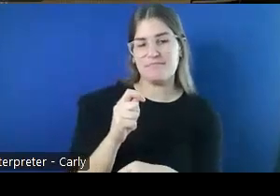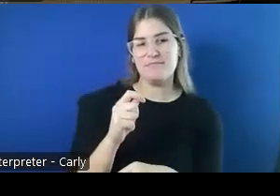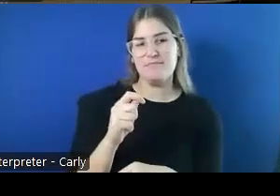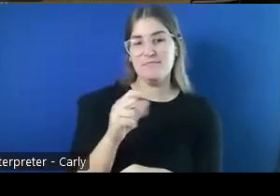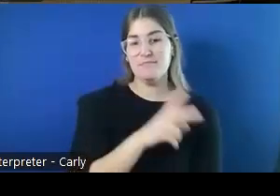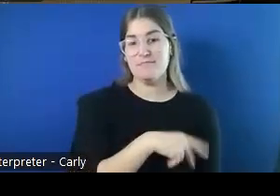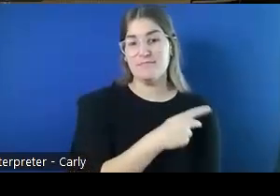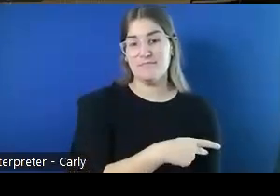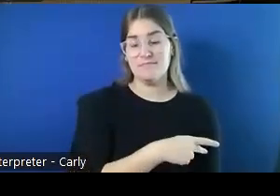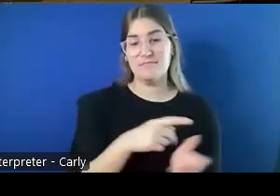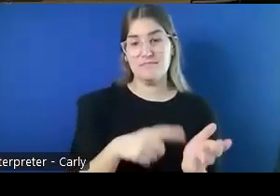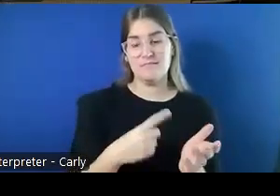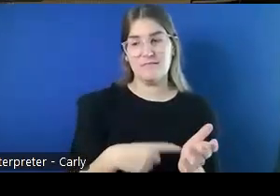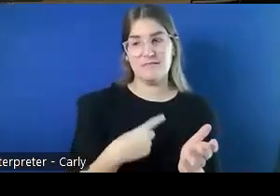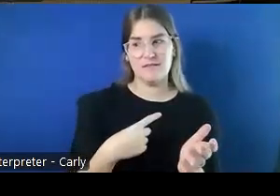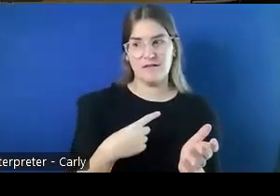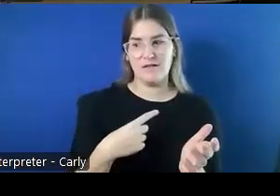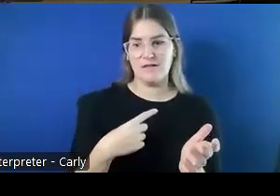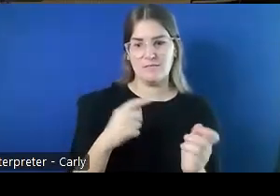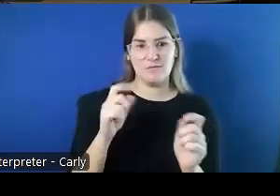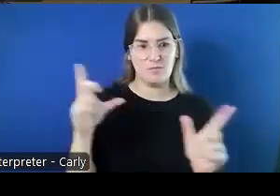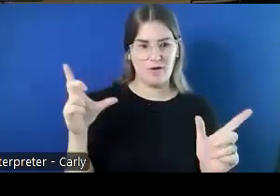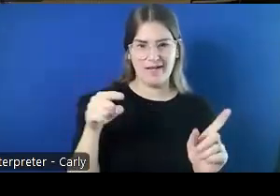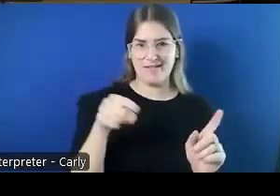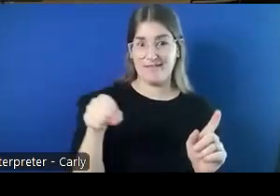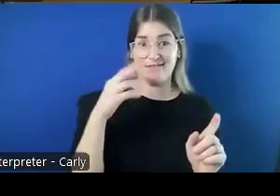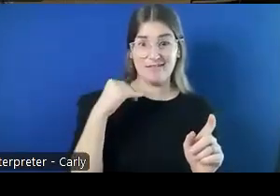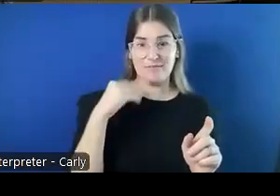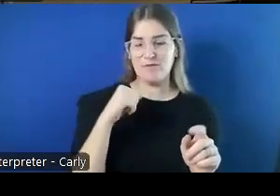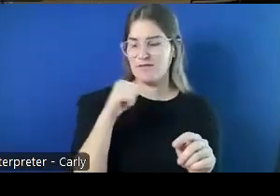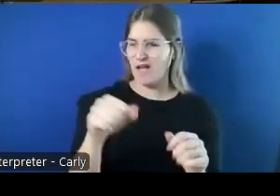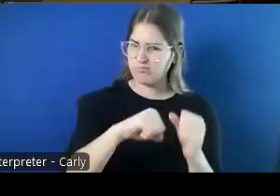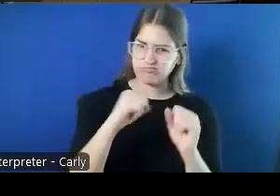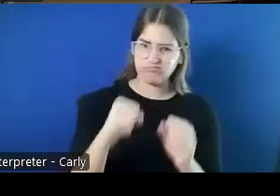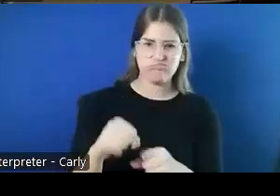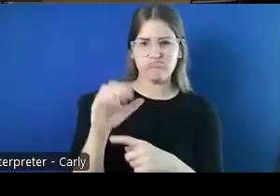surprised it wasn't so cancer heavy but then at the end they actually liked that because so much